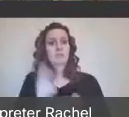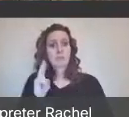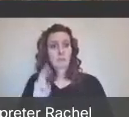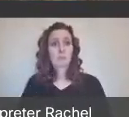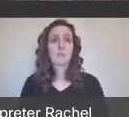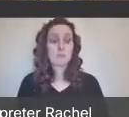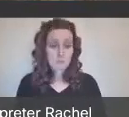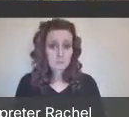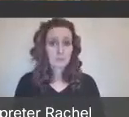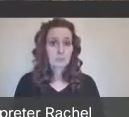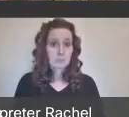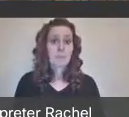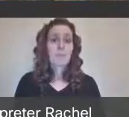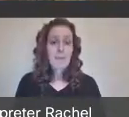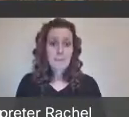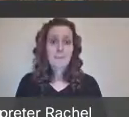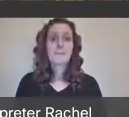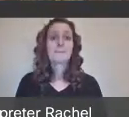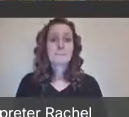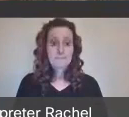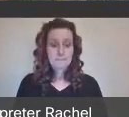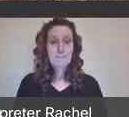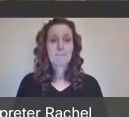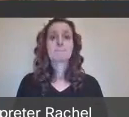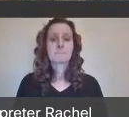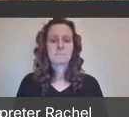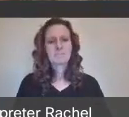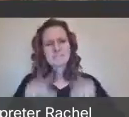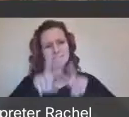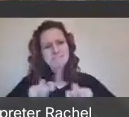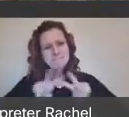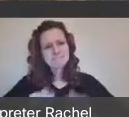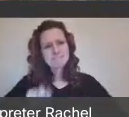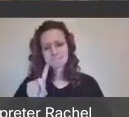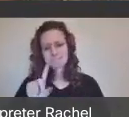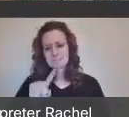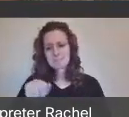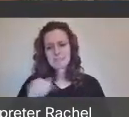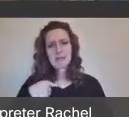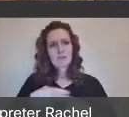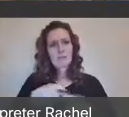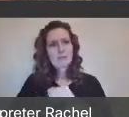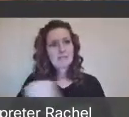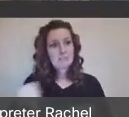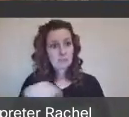In looking carefully at the the data that we've received over this week, there were a